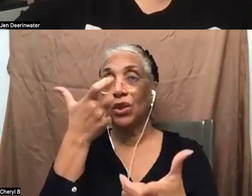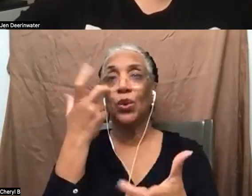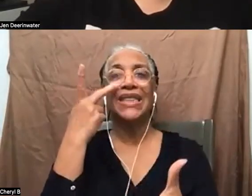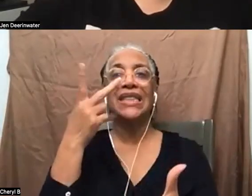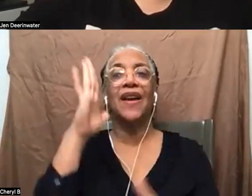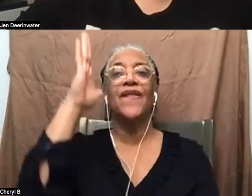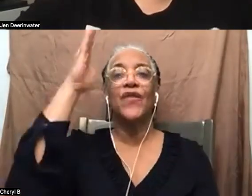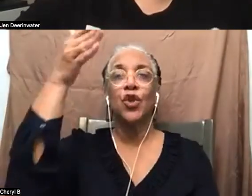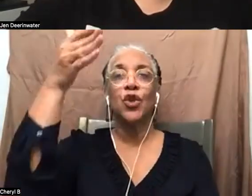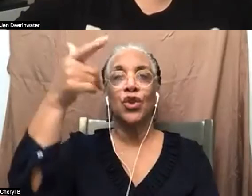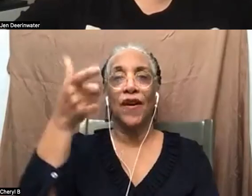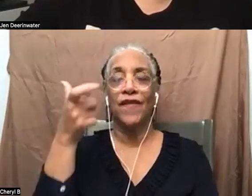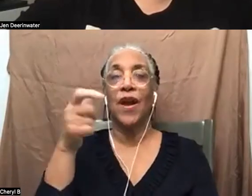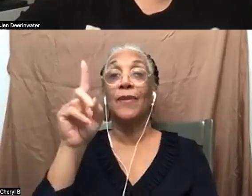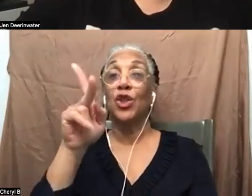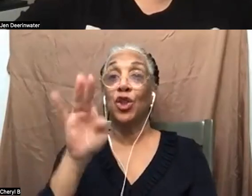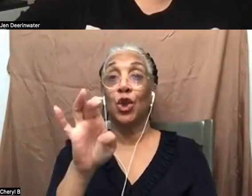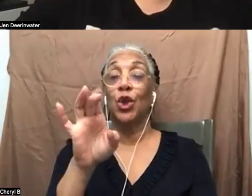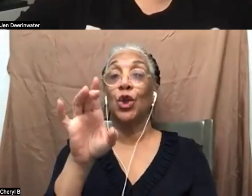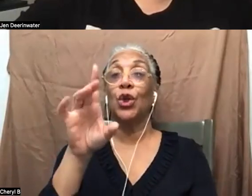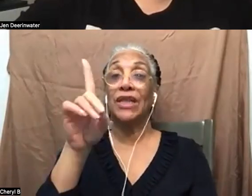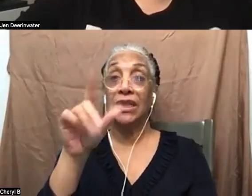events from Duke Disability Alliance you can follow us on